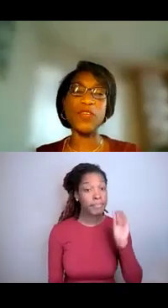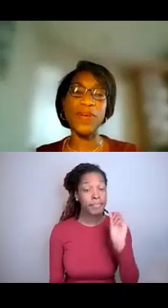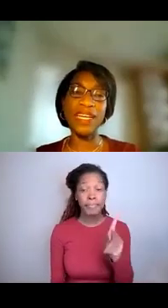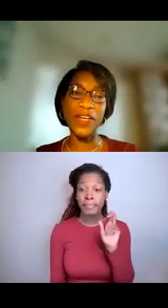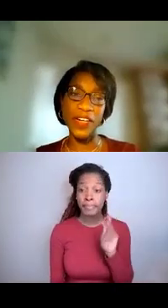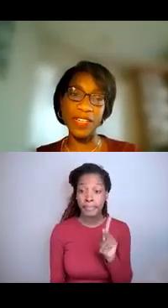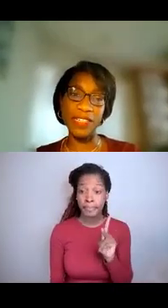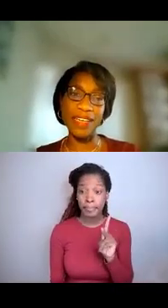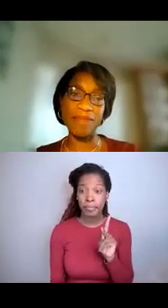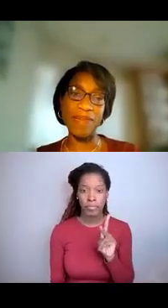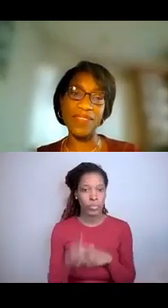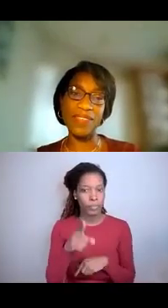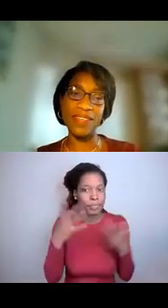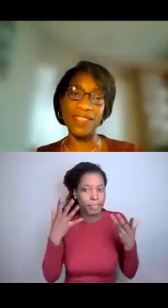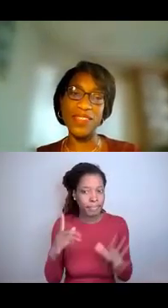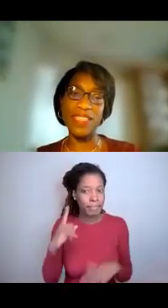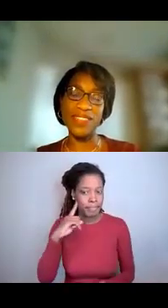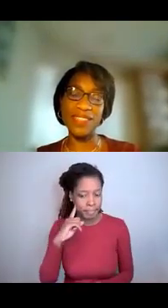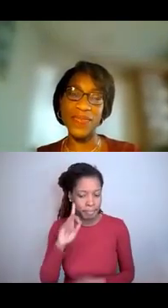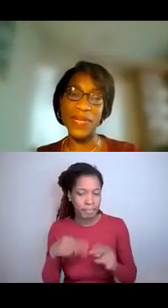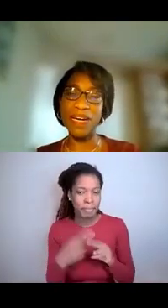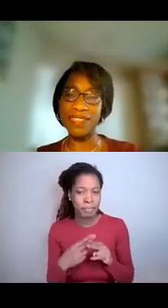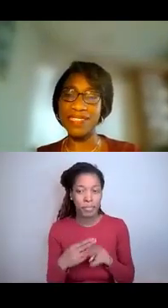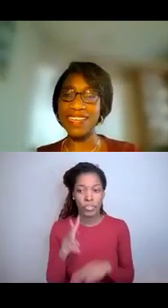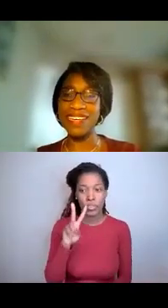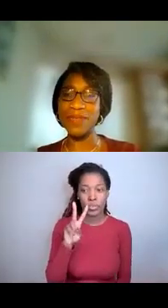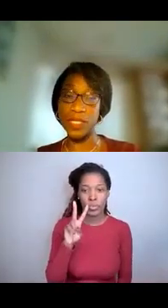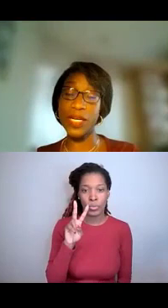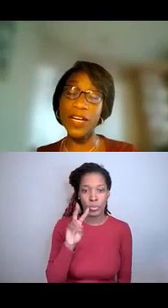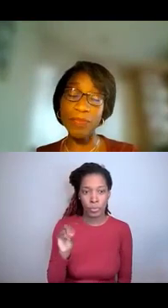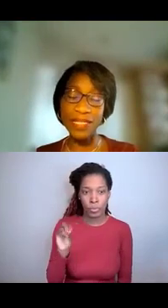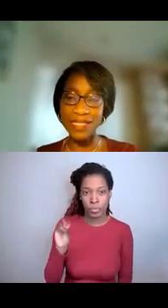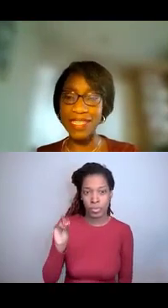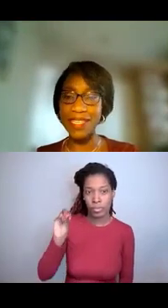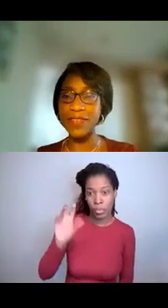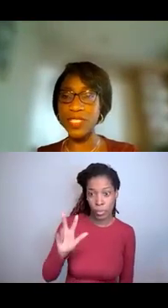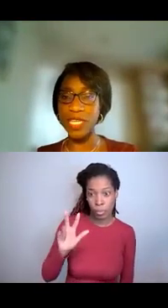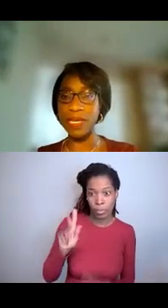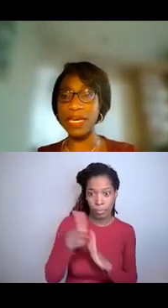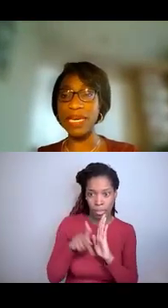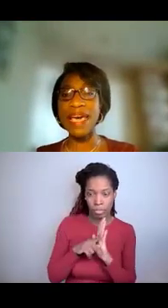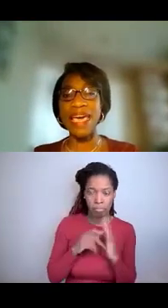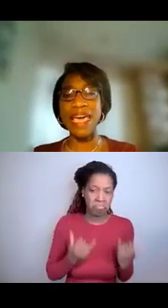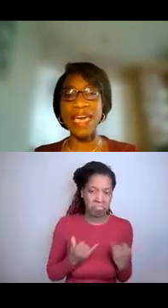You've already heard about the 2003 policy, which is a current policy, from JP,